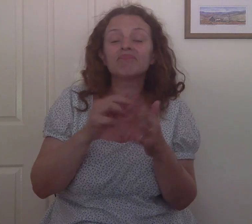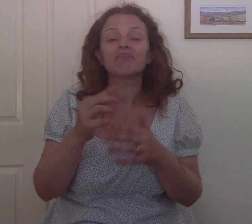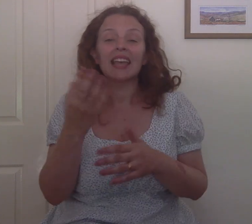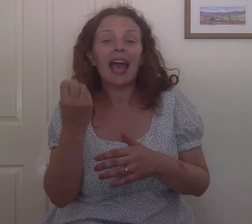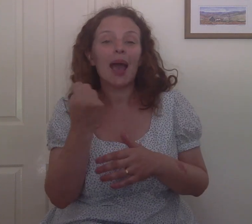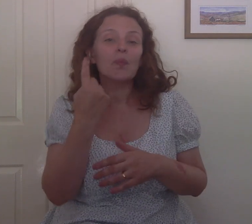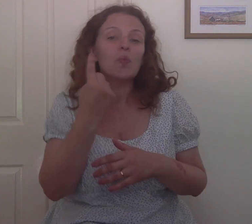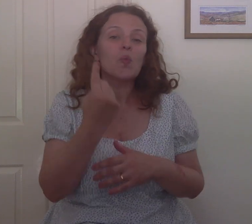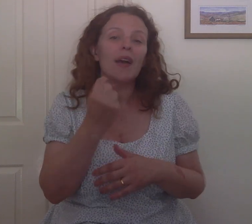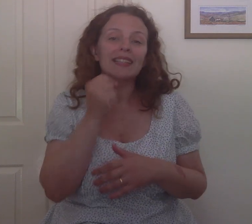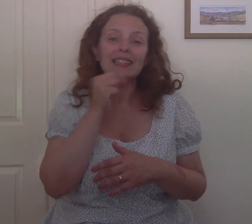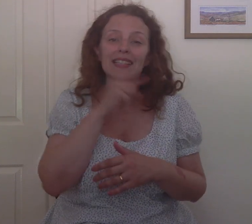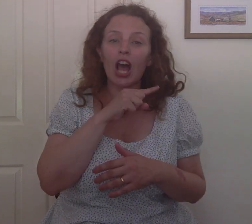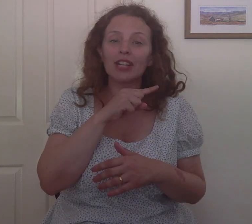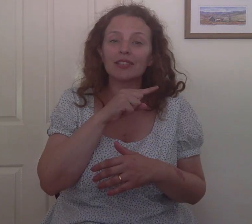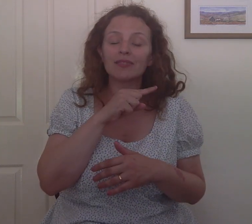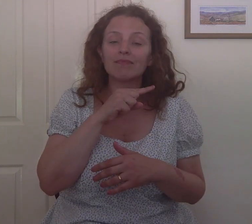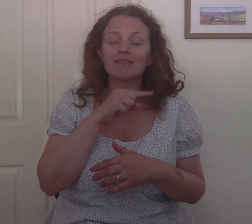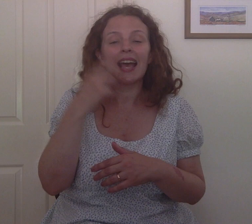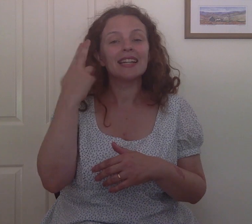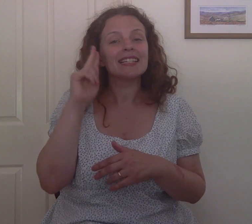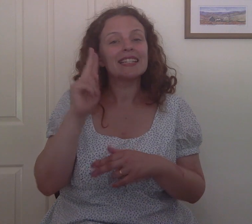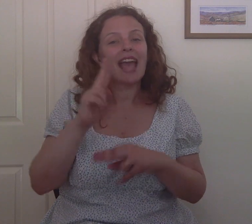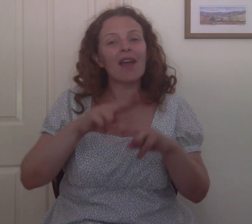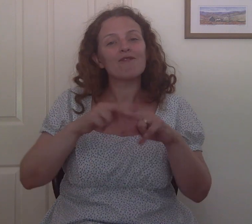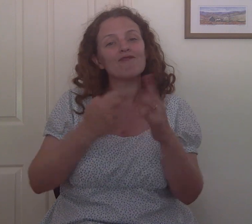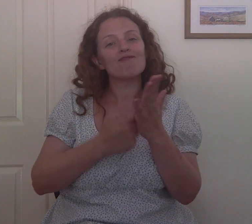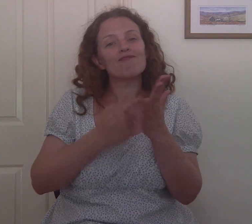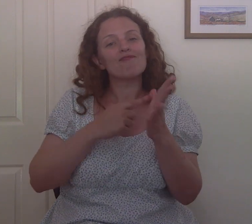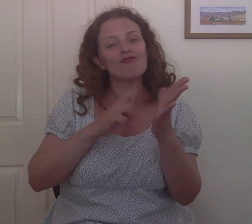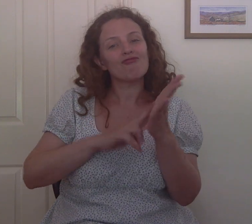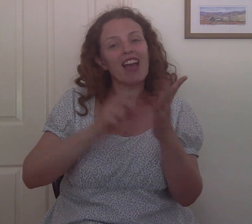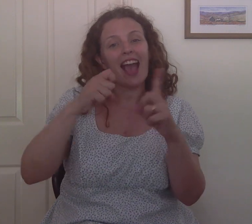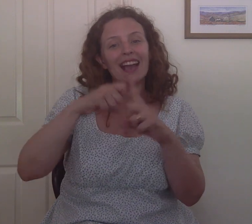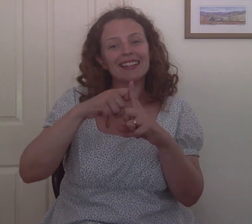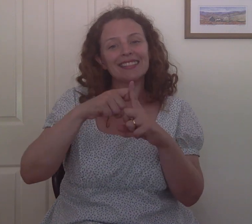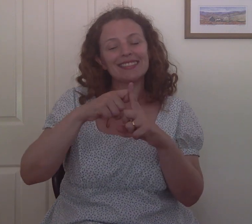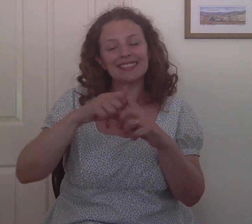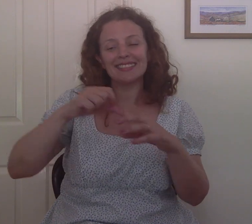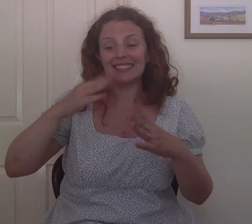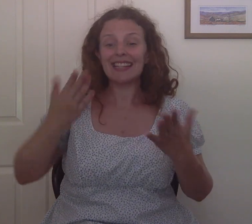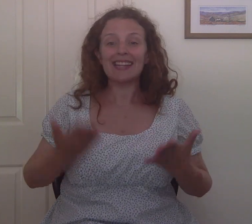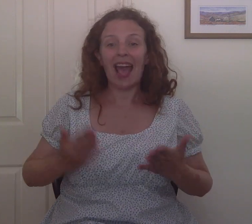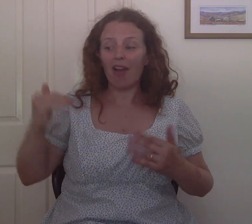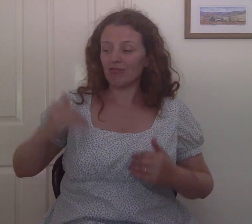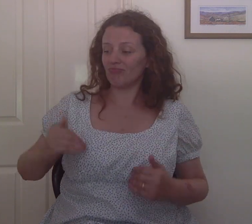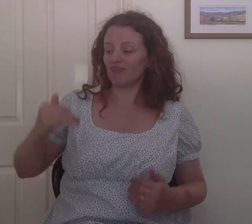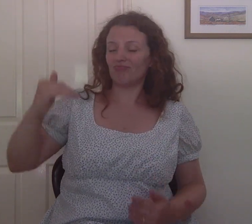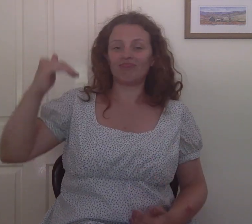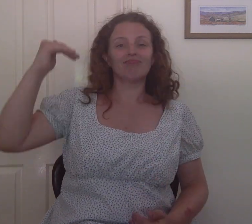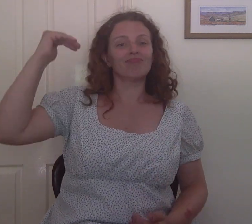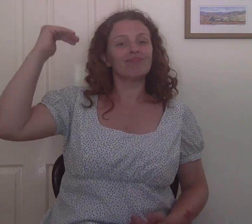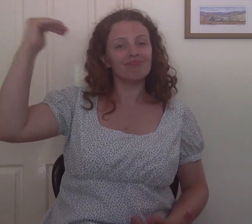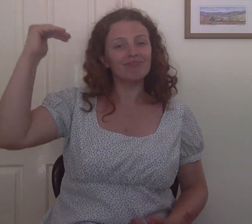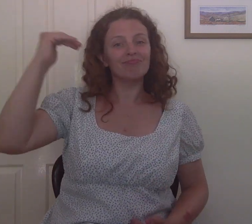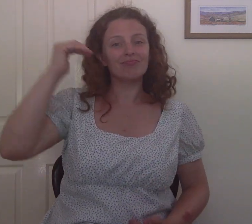He had one son named Frank who was now grown up.